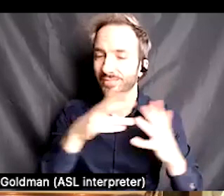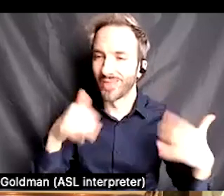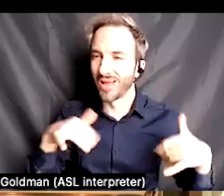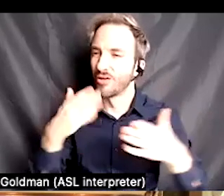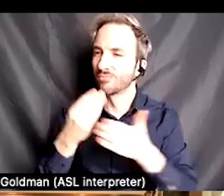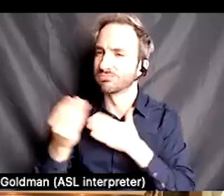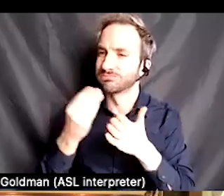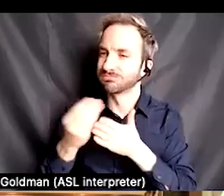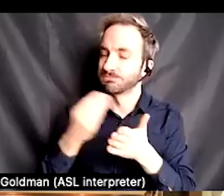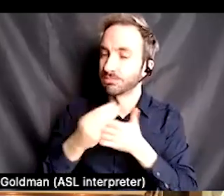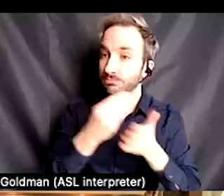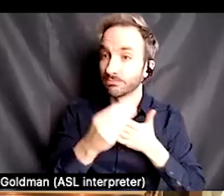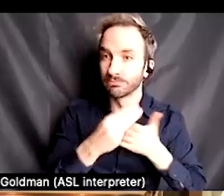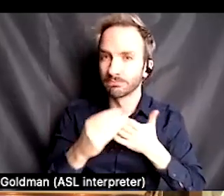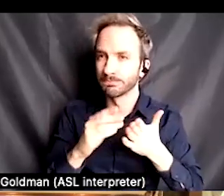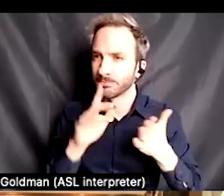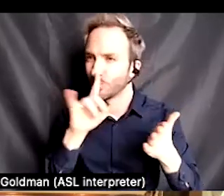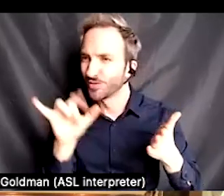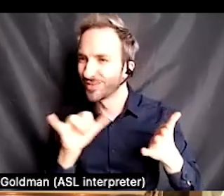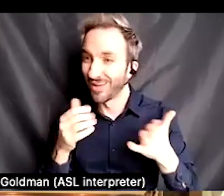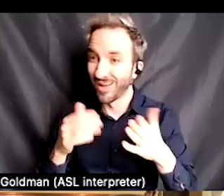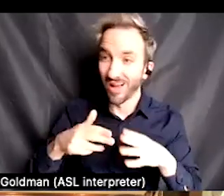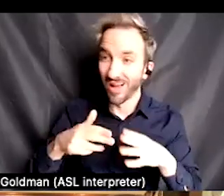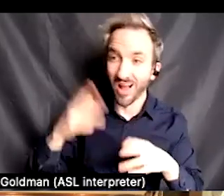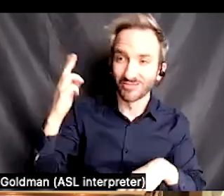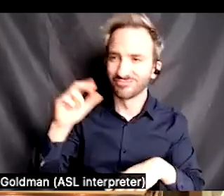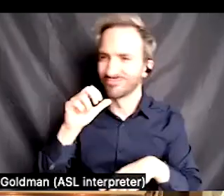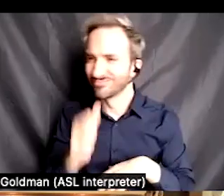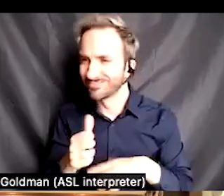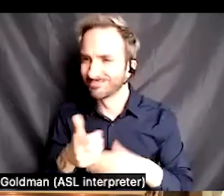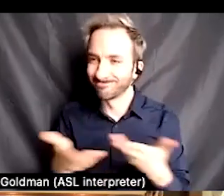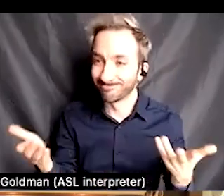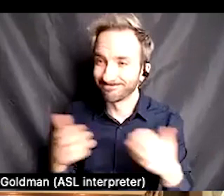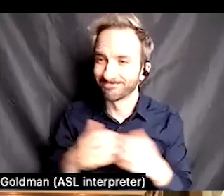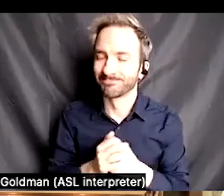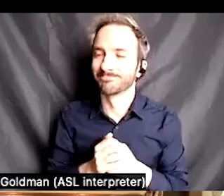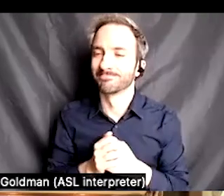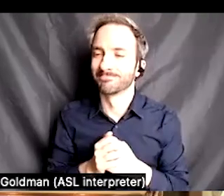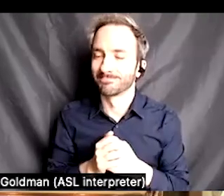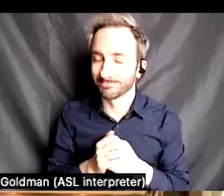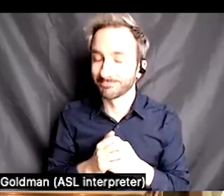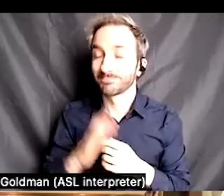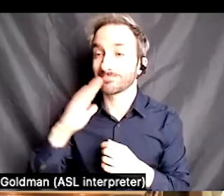Before we get started, BookNet Canada acknowledges that its physical office is upon the traditional